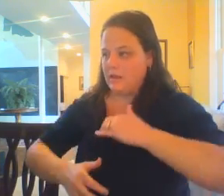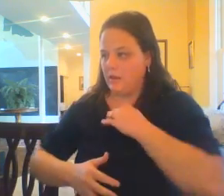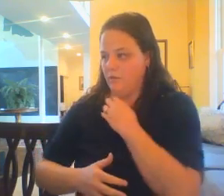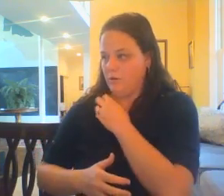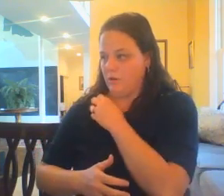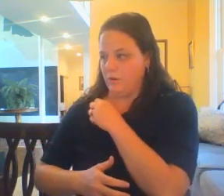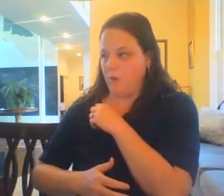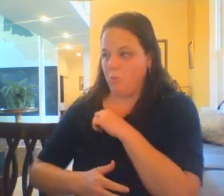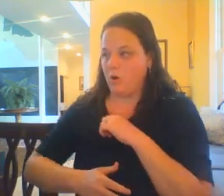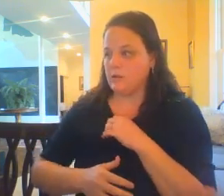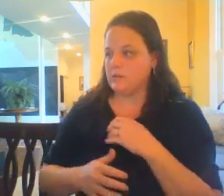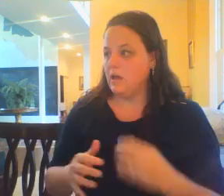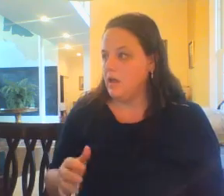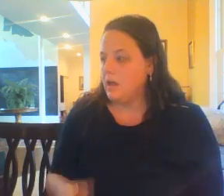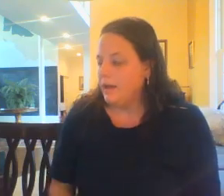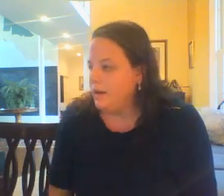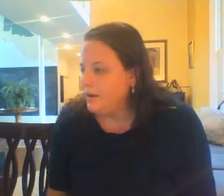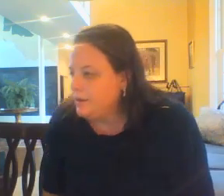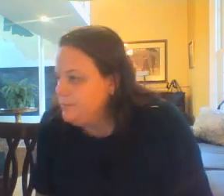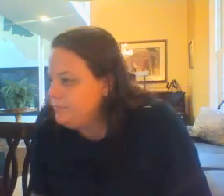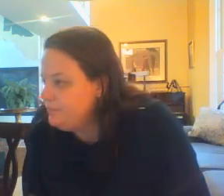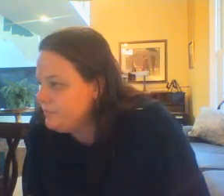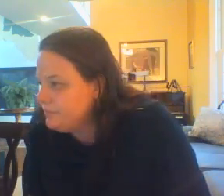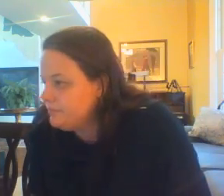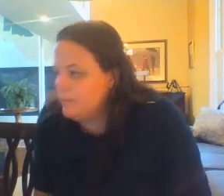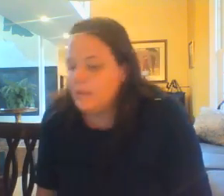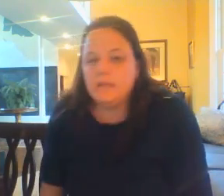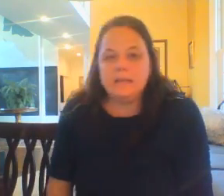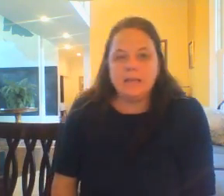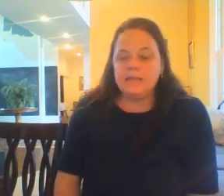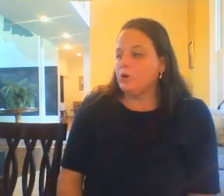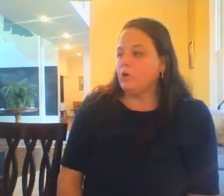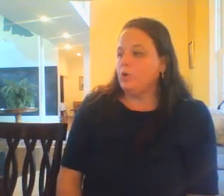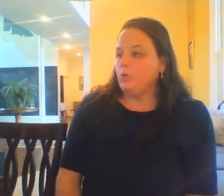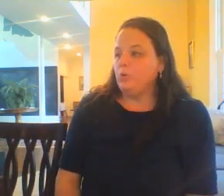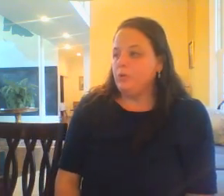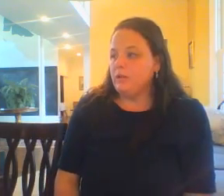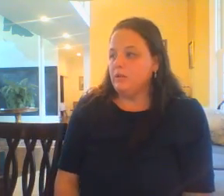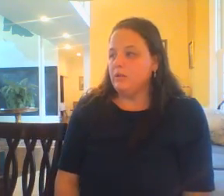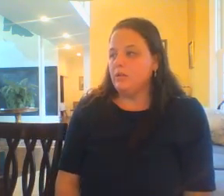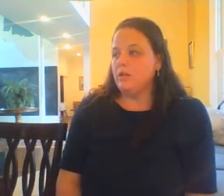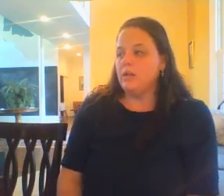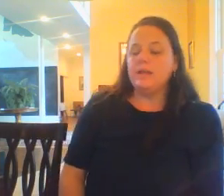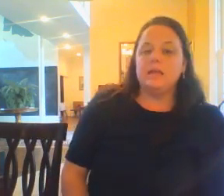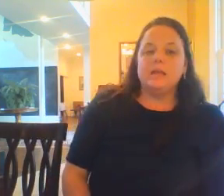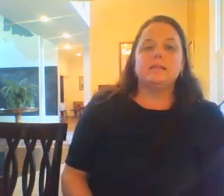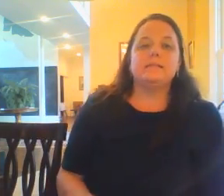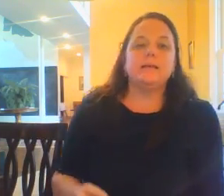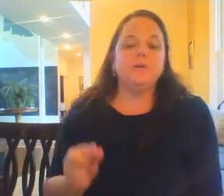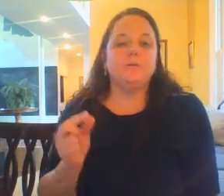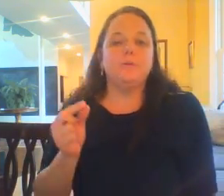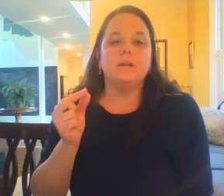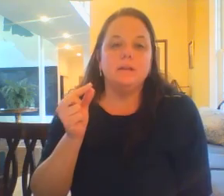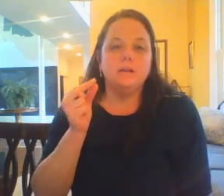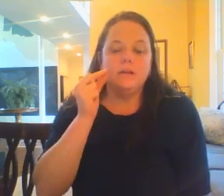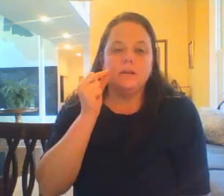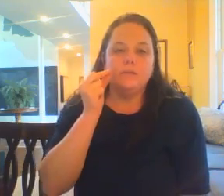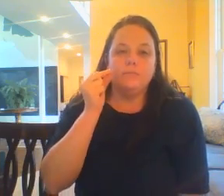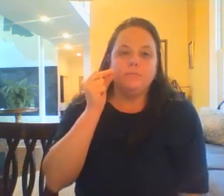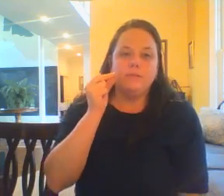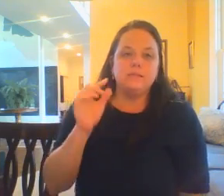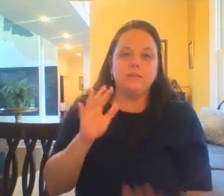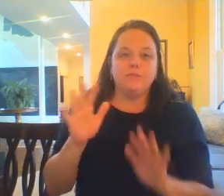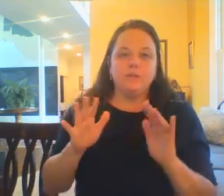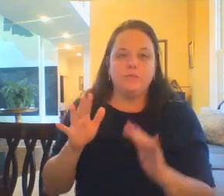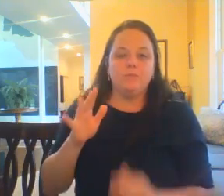many of our homeworks needs are cool so